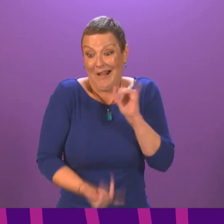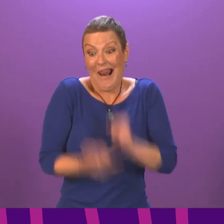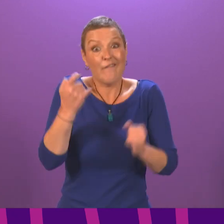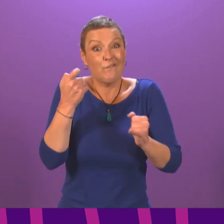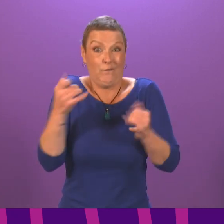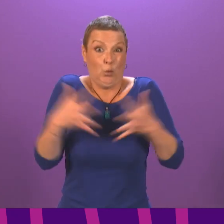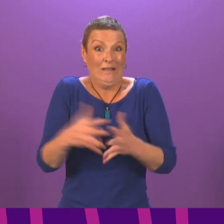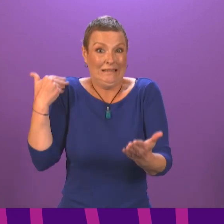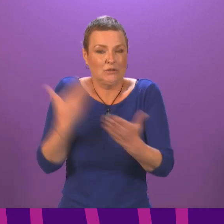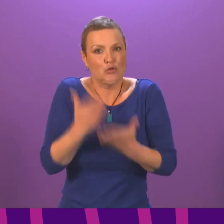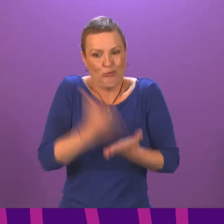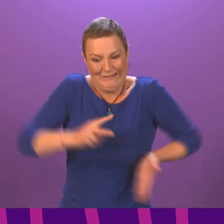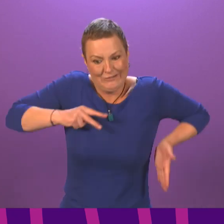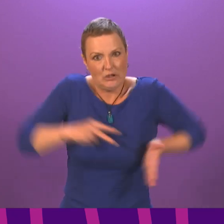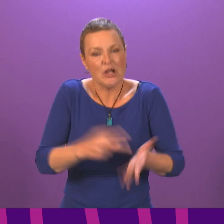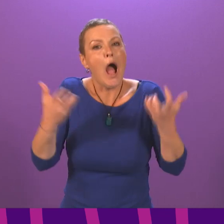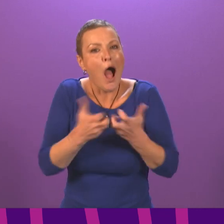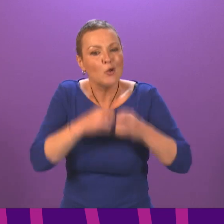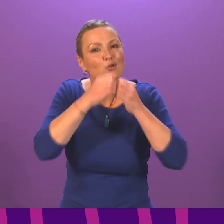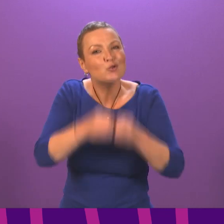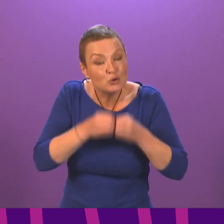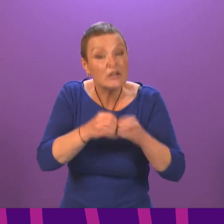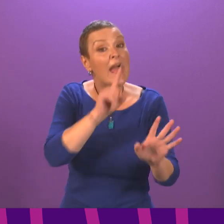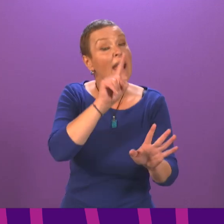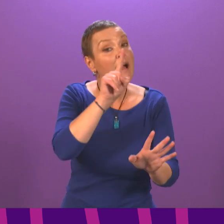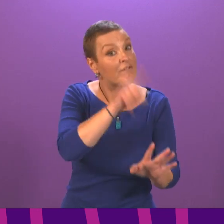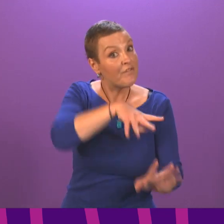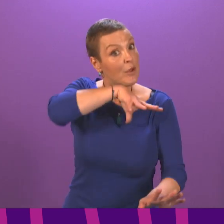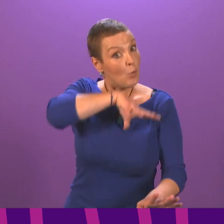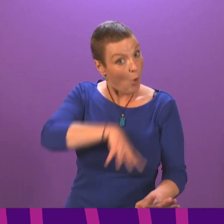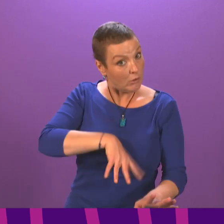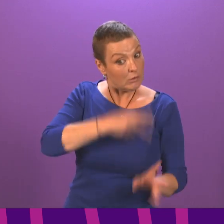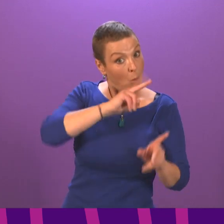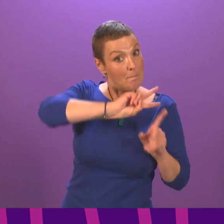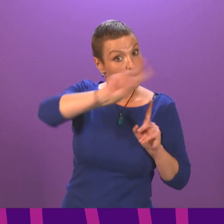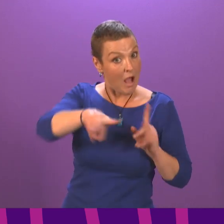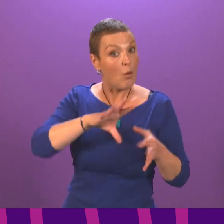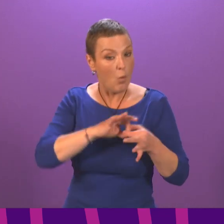has been the arrangements to enable them to return home for the festive period, should